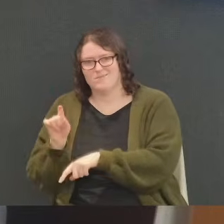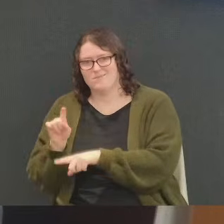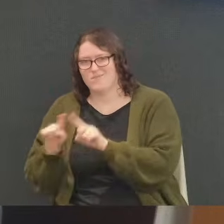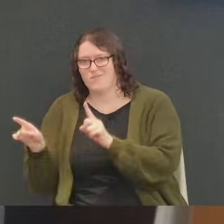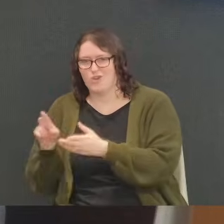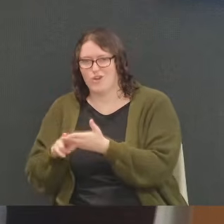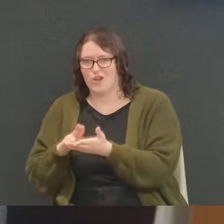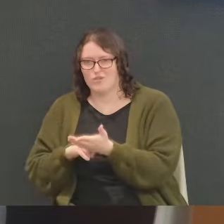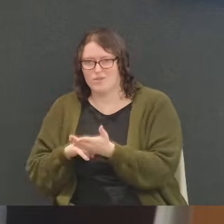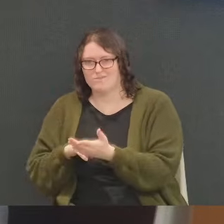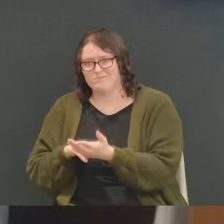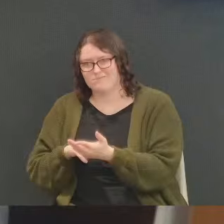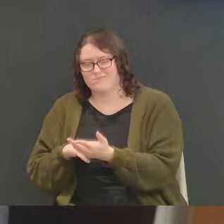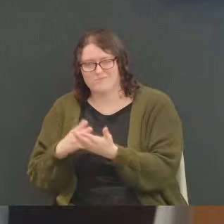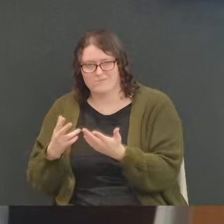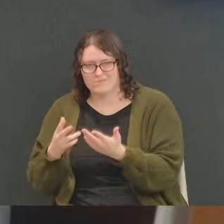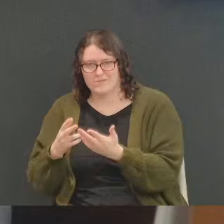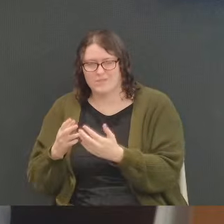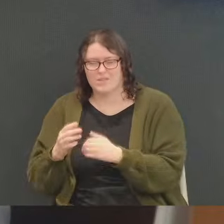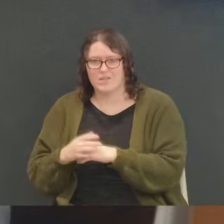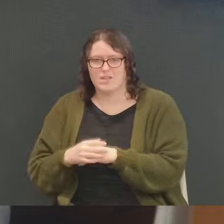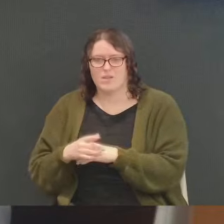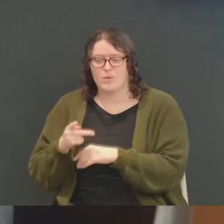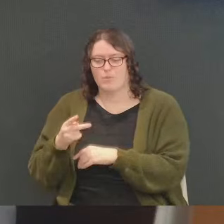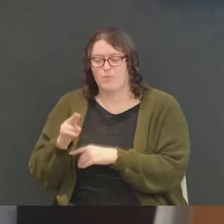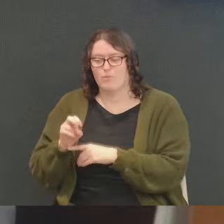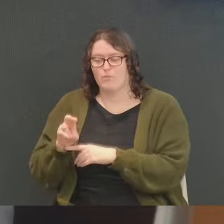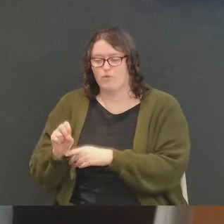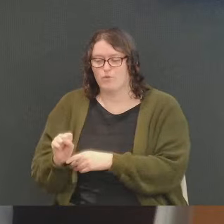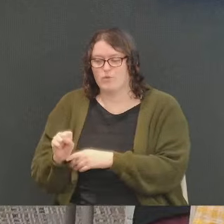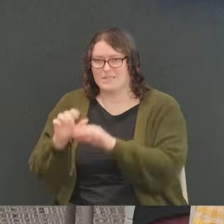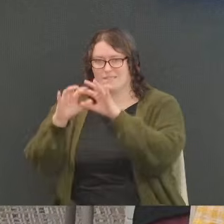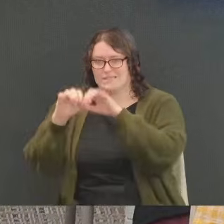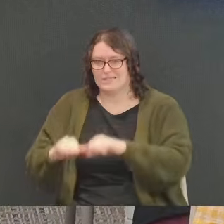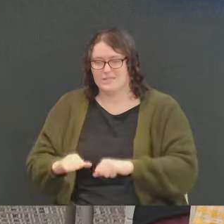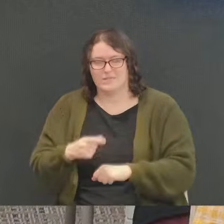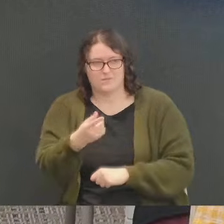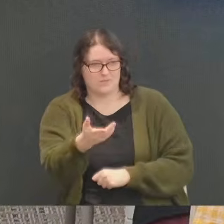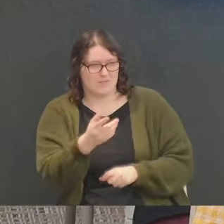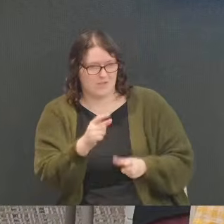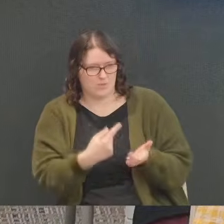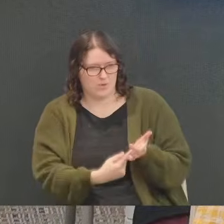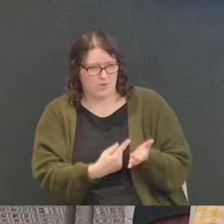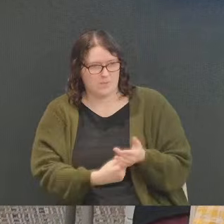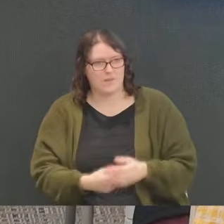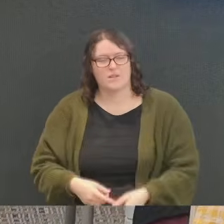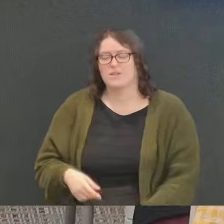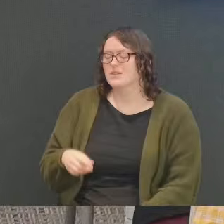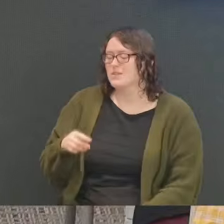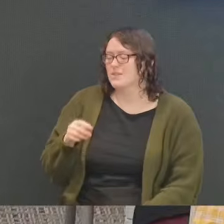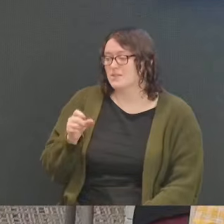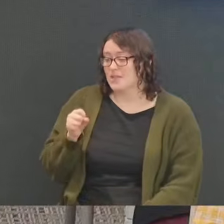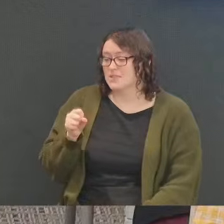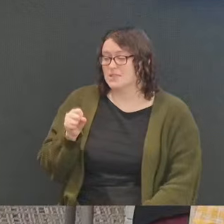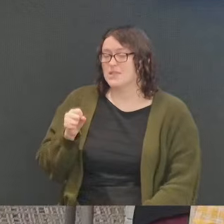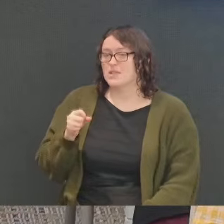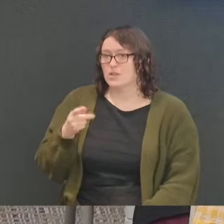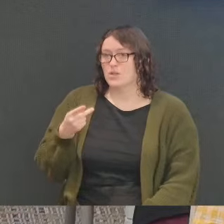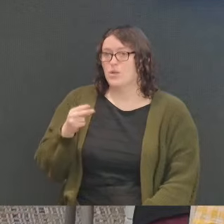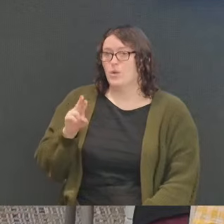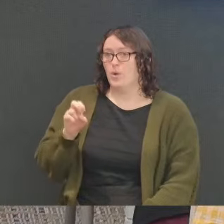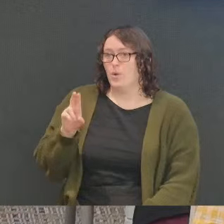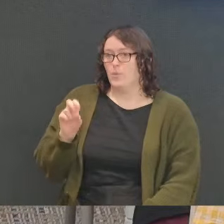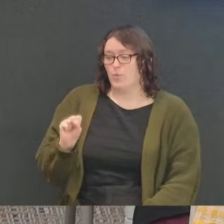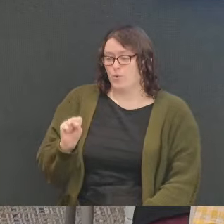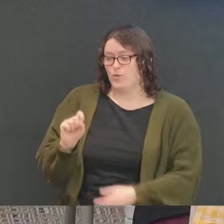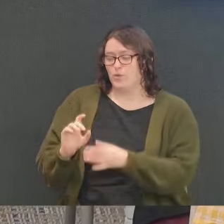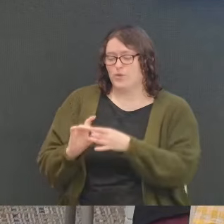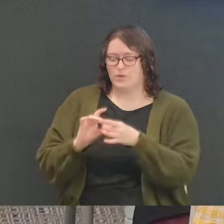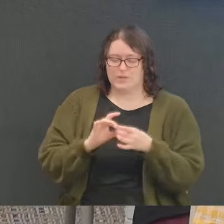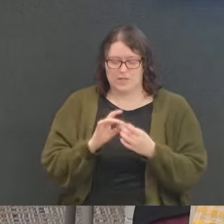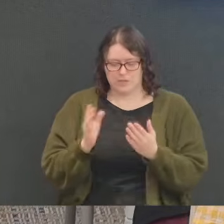talk about the work that Prus is doing there? Yes. this pertains to got the resolution in front of